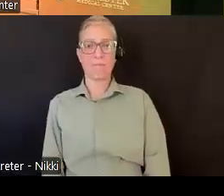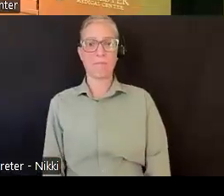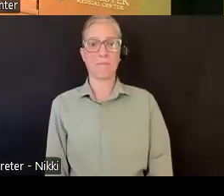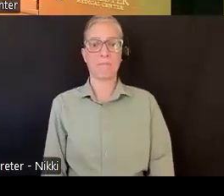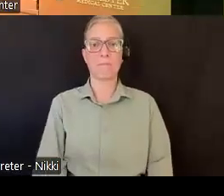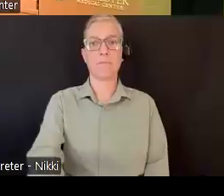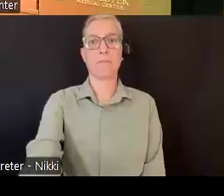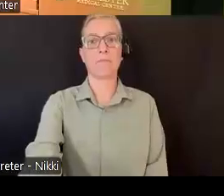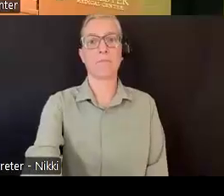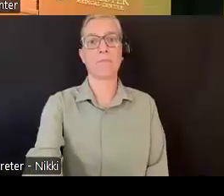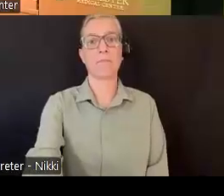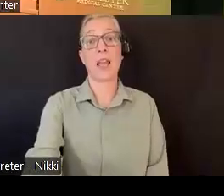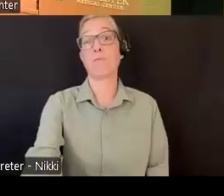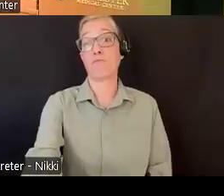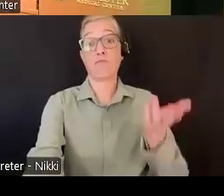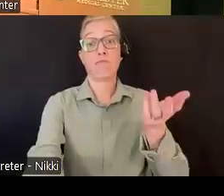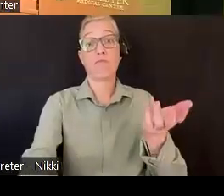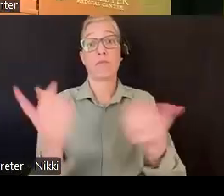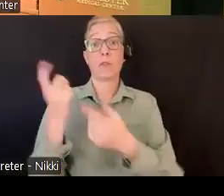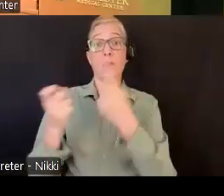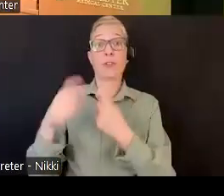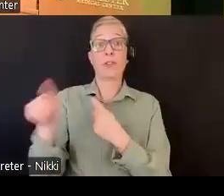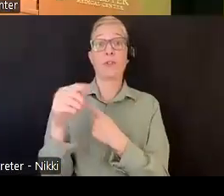and take any questions that y'all have. Oh. Oh, yeah. No, I think we're going to have